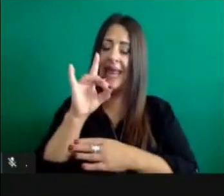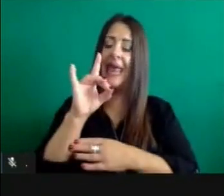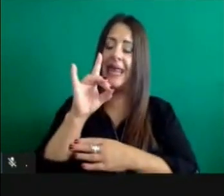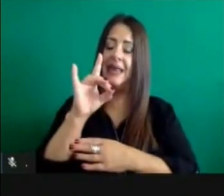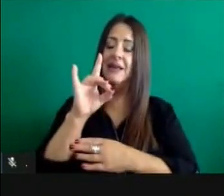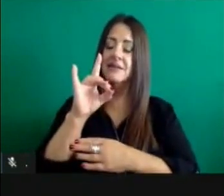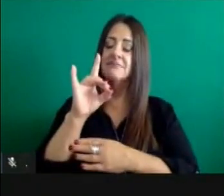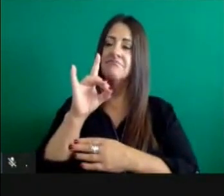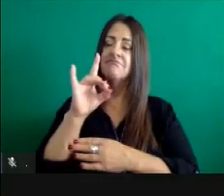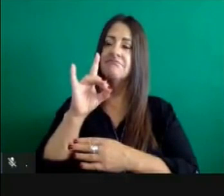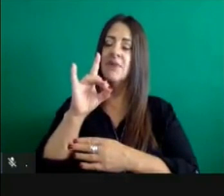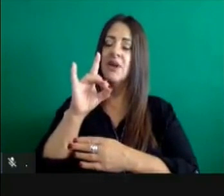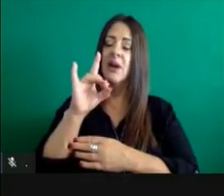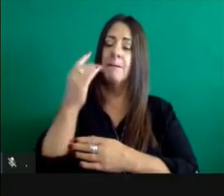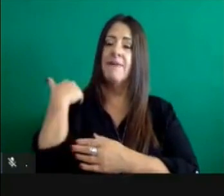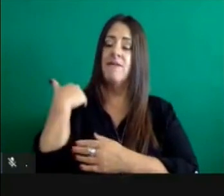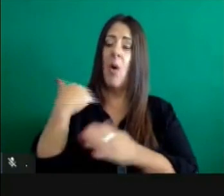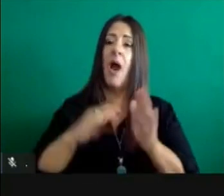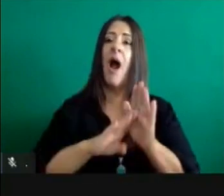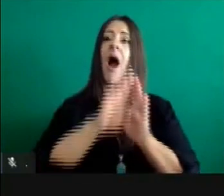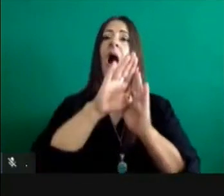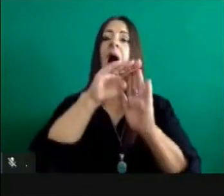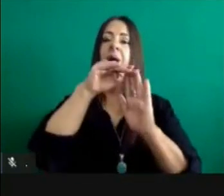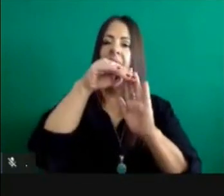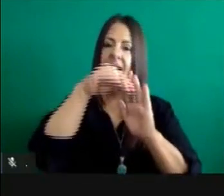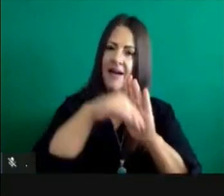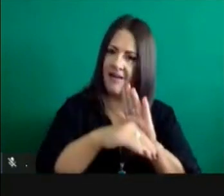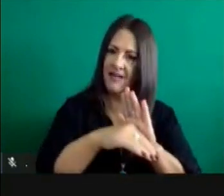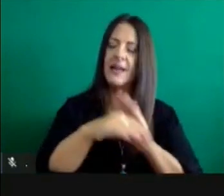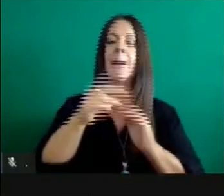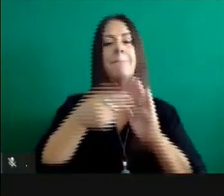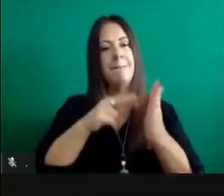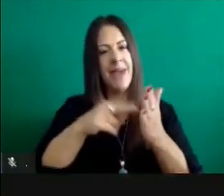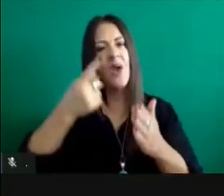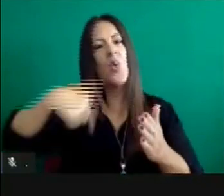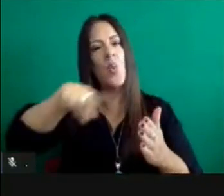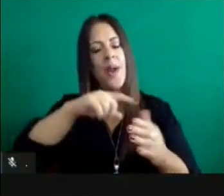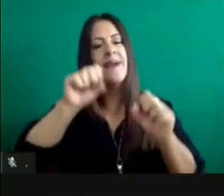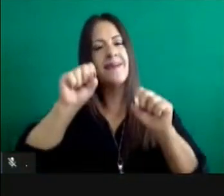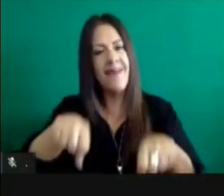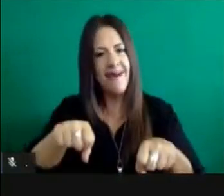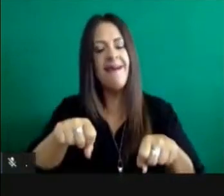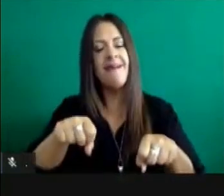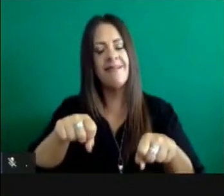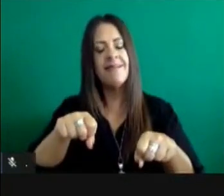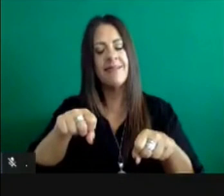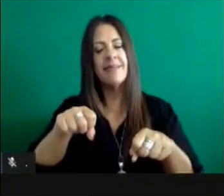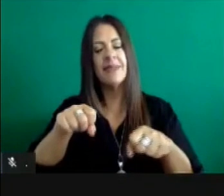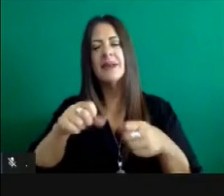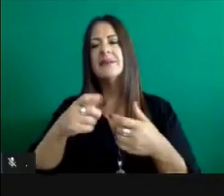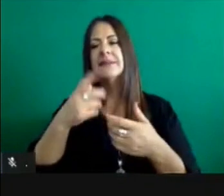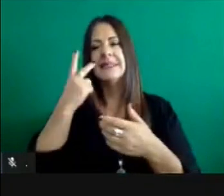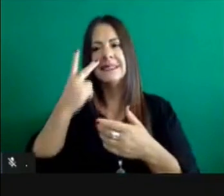YOU HAVE ONE. SO, IT IS TRUE. WE HAVE DONE THIS BEFORE, TOGETHER, WE CAN STOP THE